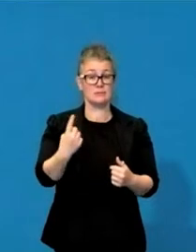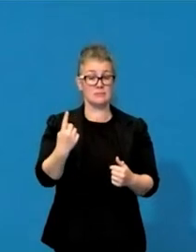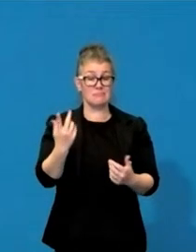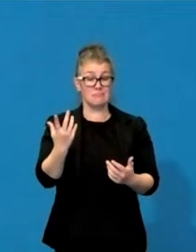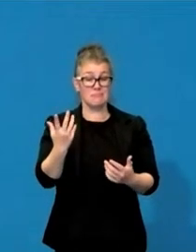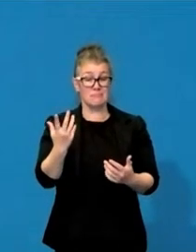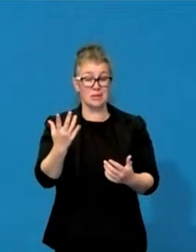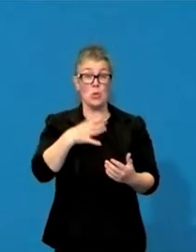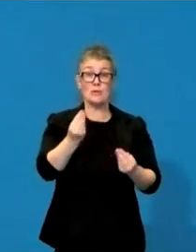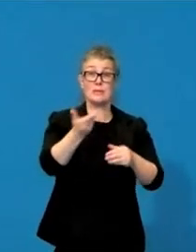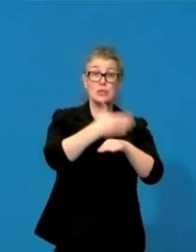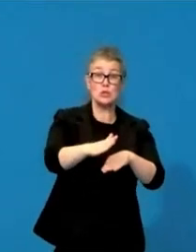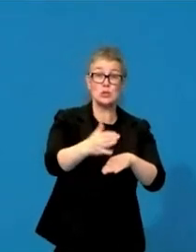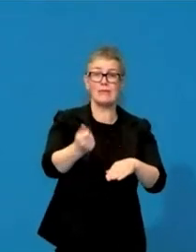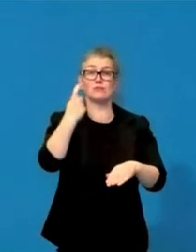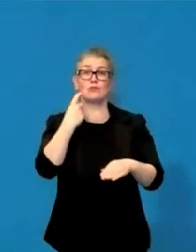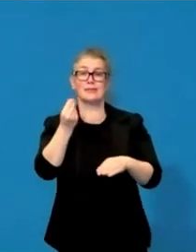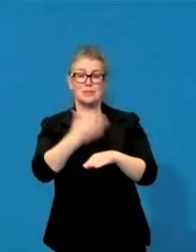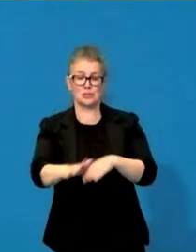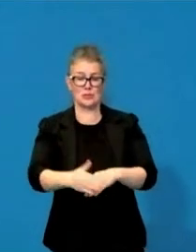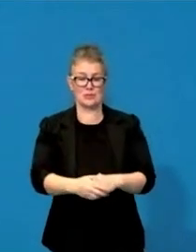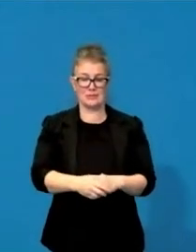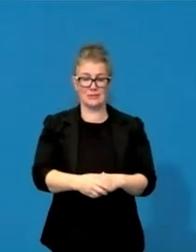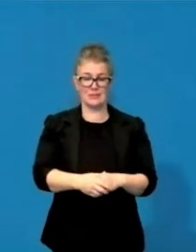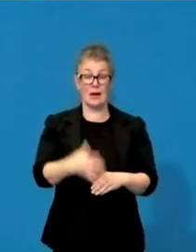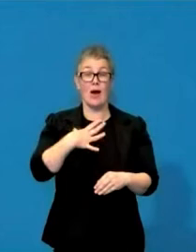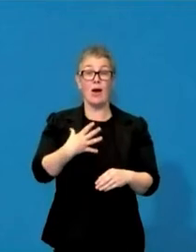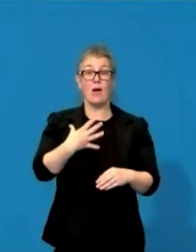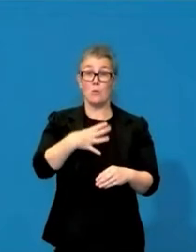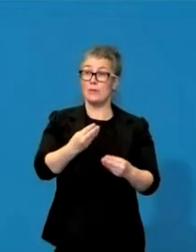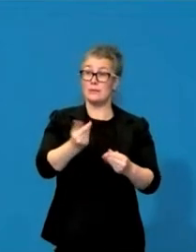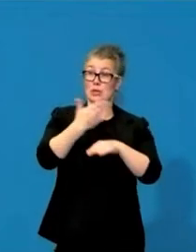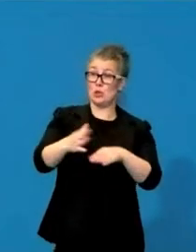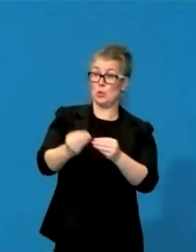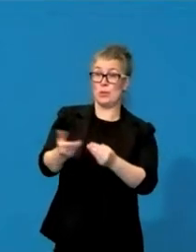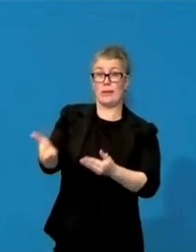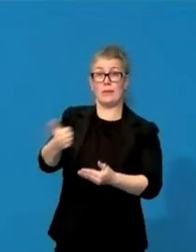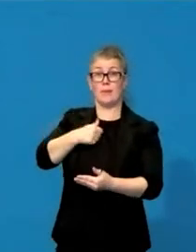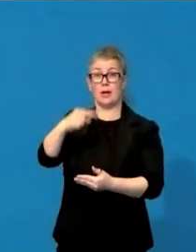you want something new, you've got to try something new. And I wanted something new for Bubbaboy and thought I would try this NDIS at that point.